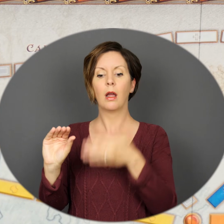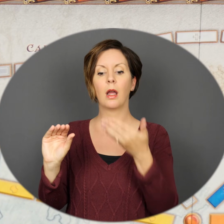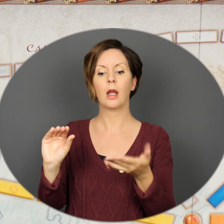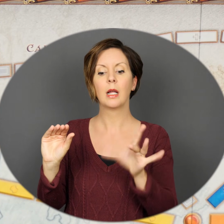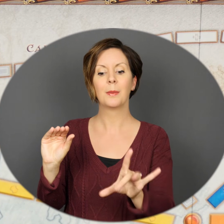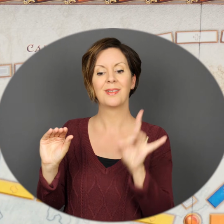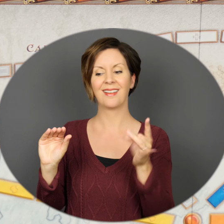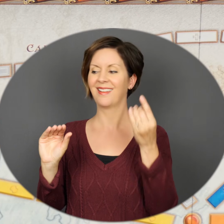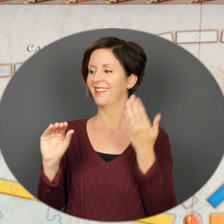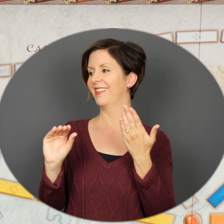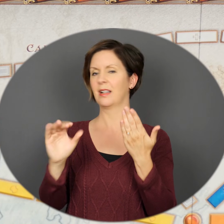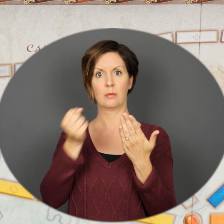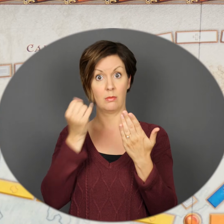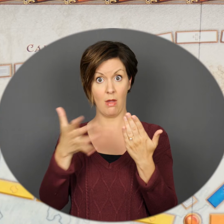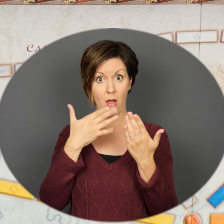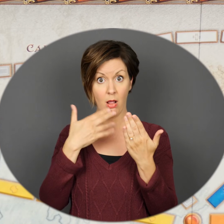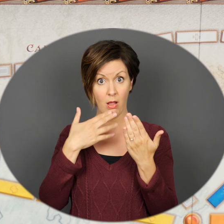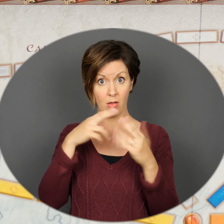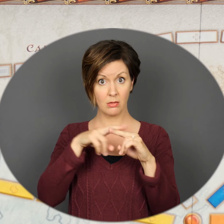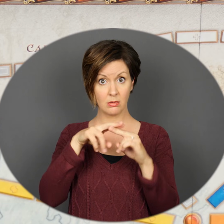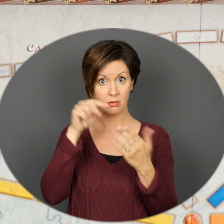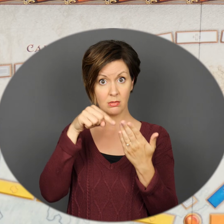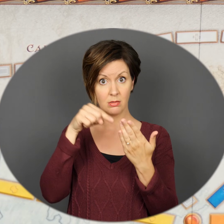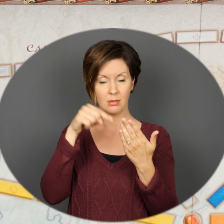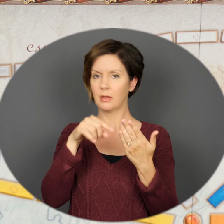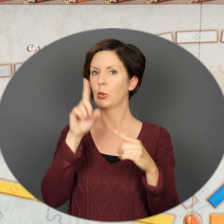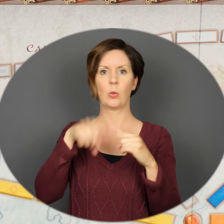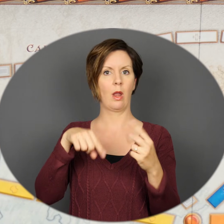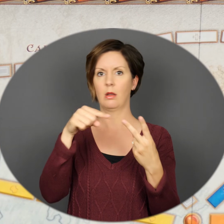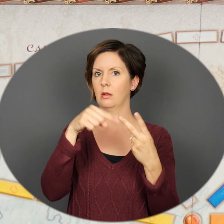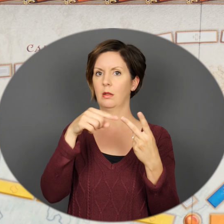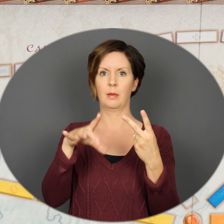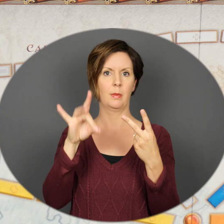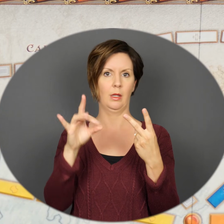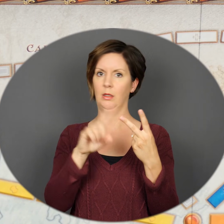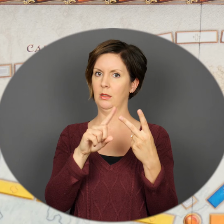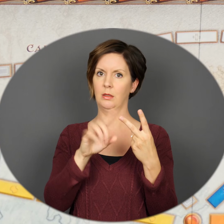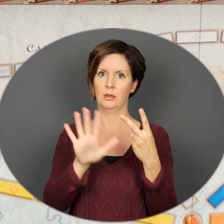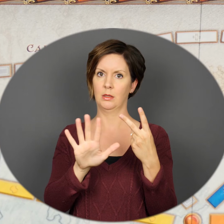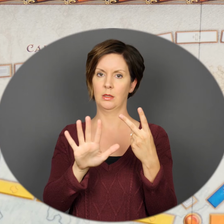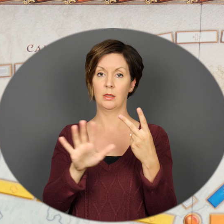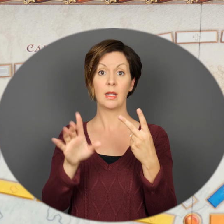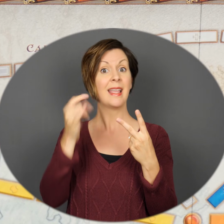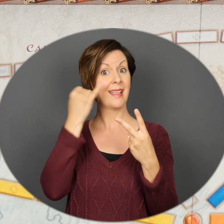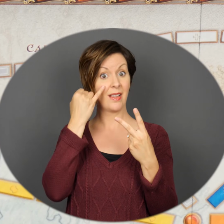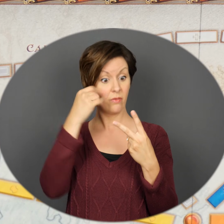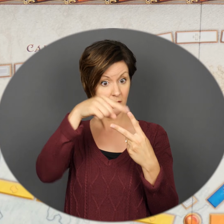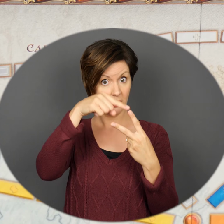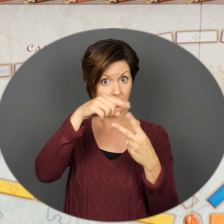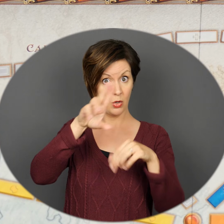then you do not get to take a second card likewise If you claimed a regular train first you cannot take a